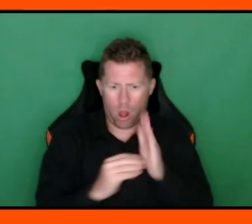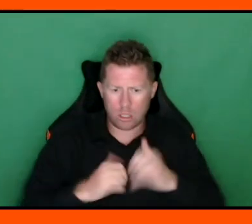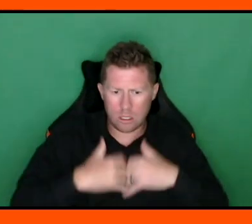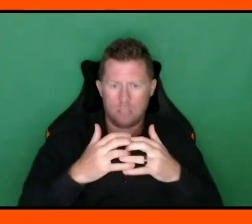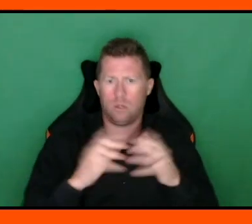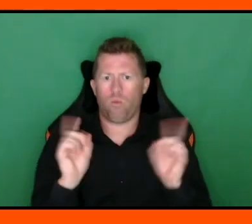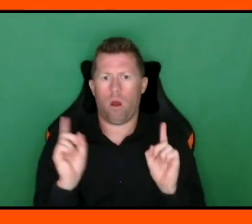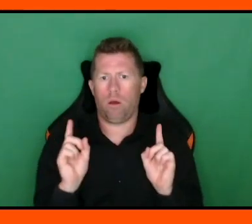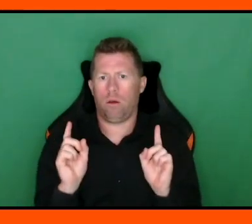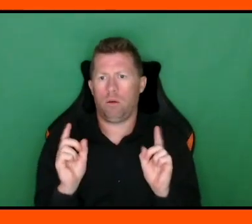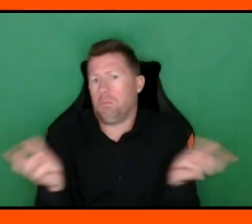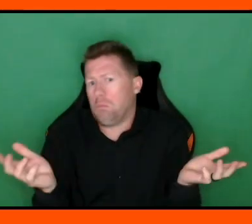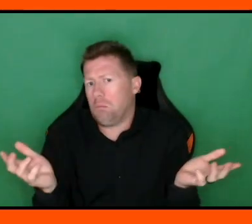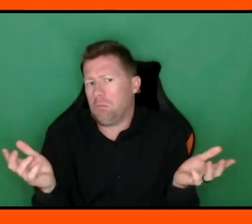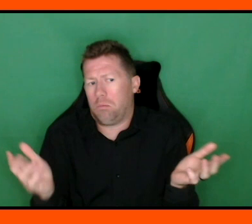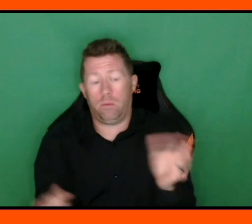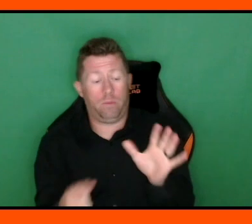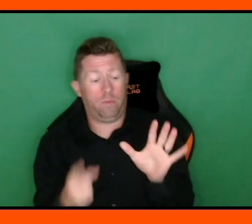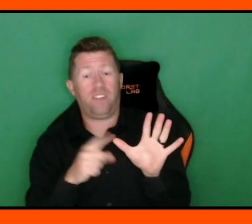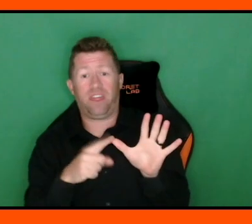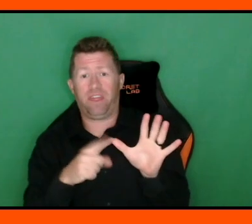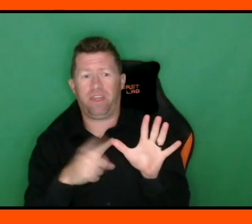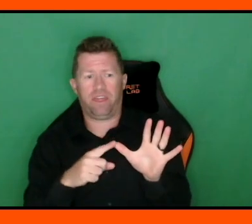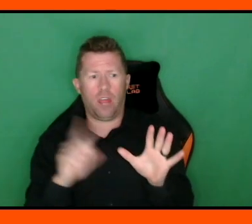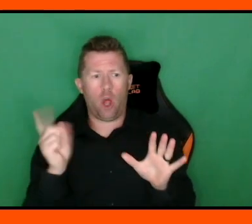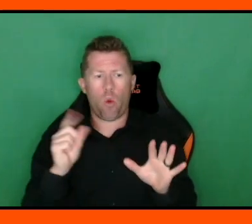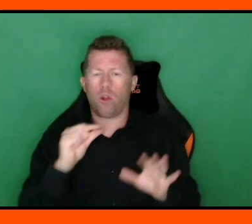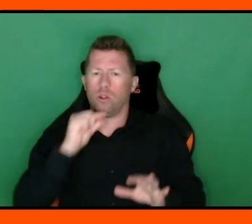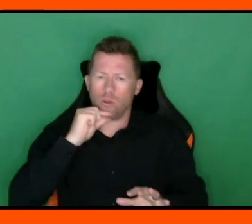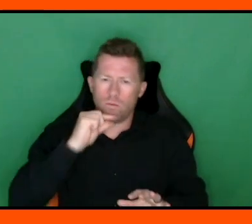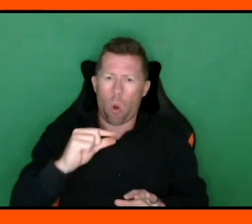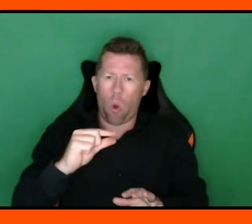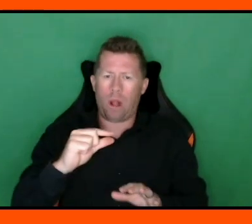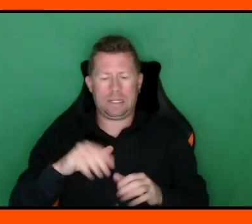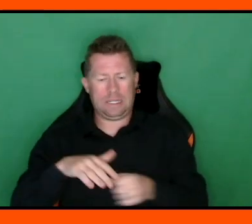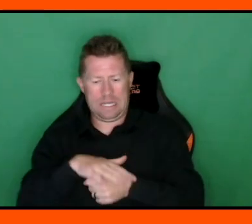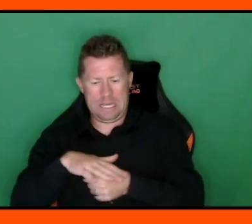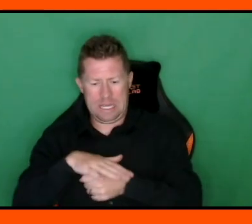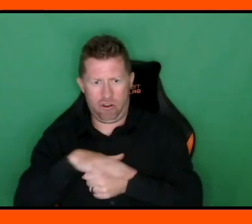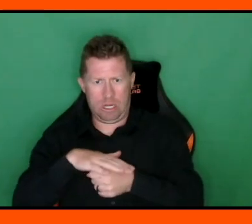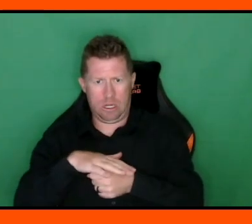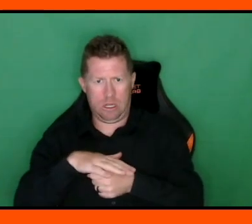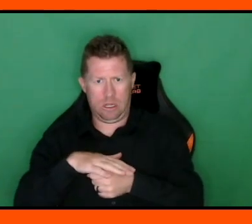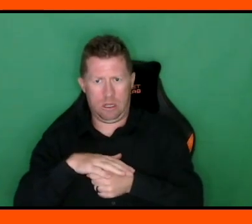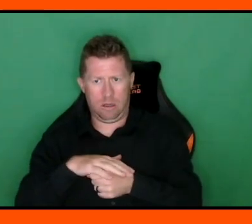Finally, we want to know about what’s the smallest area of geography you’ll use the information for. You can only select one option